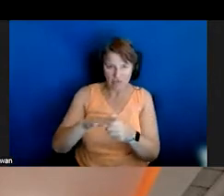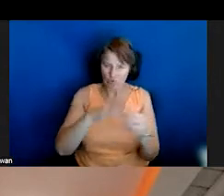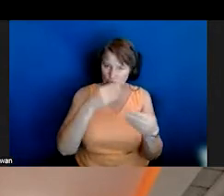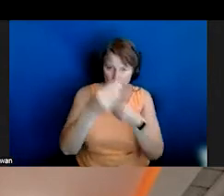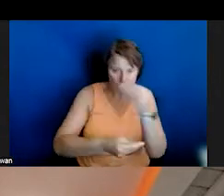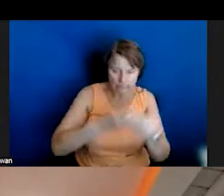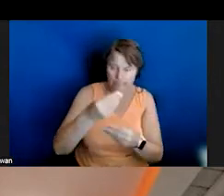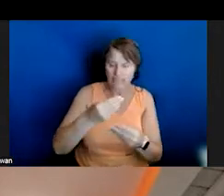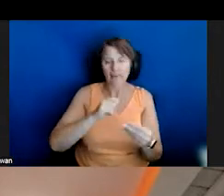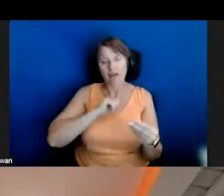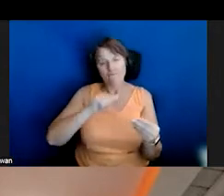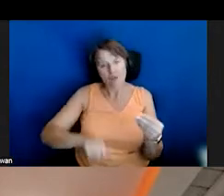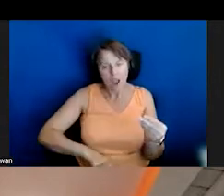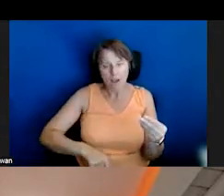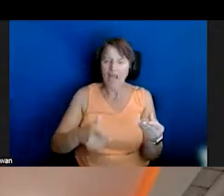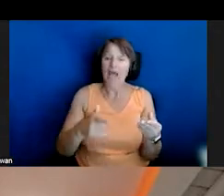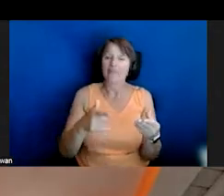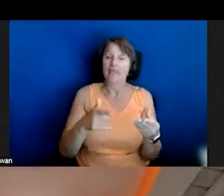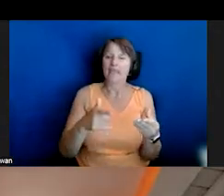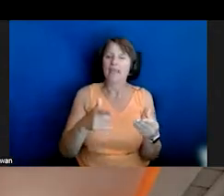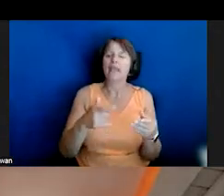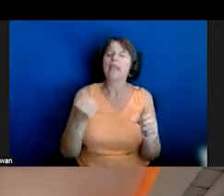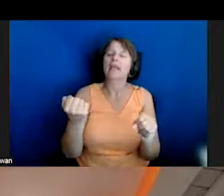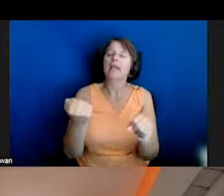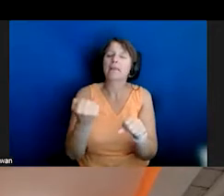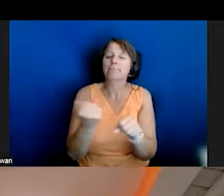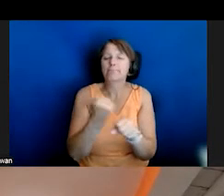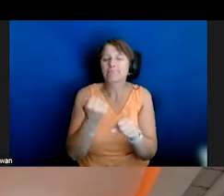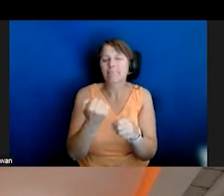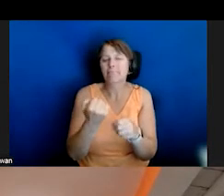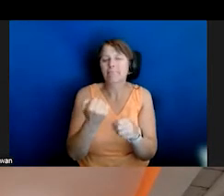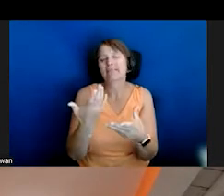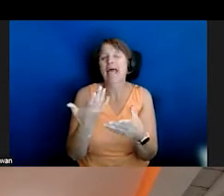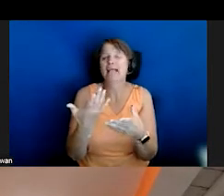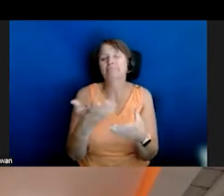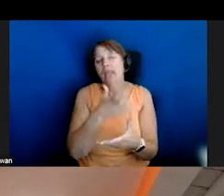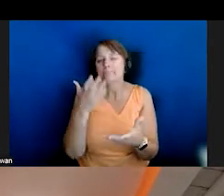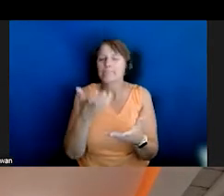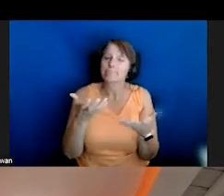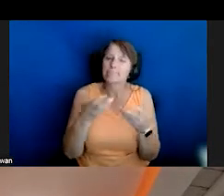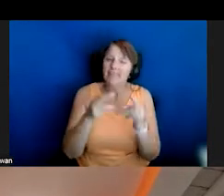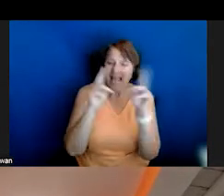the bakehouse at the waterfront. We ran an internet radio station